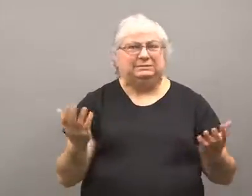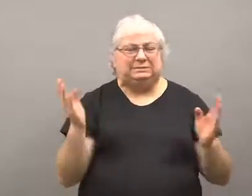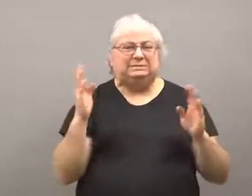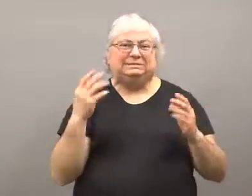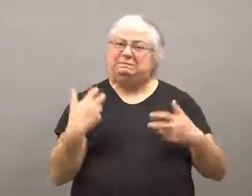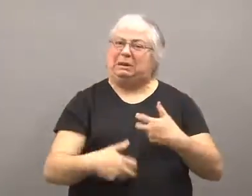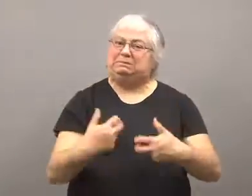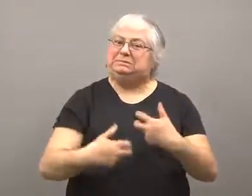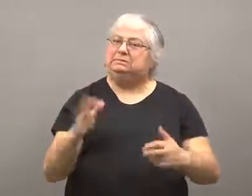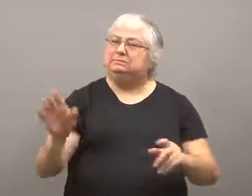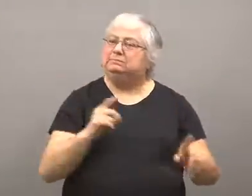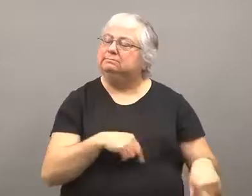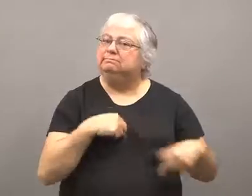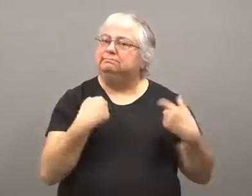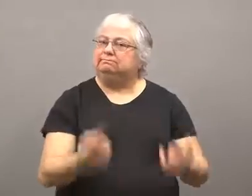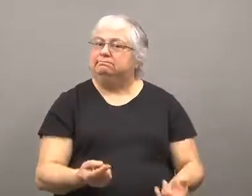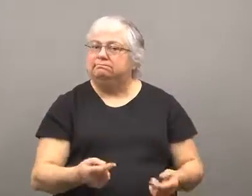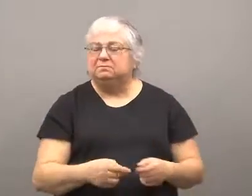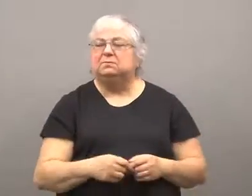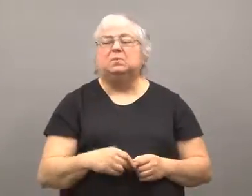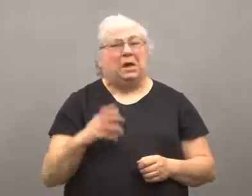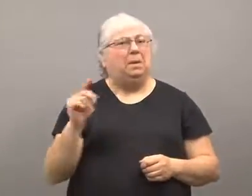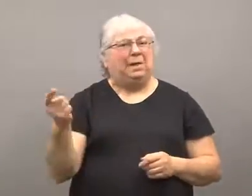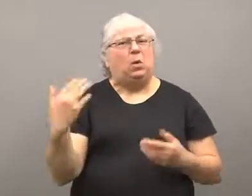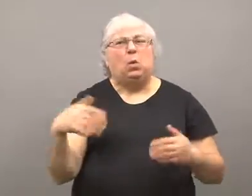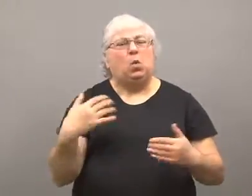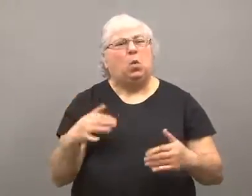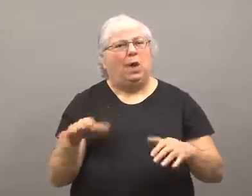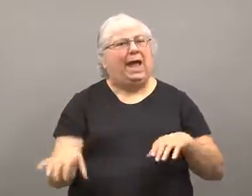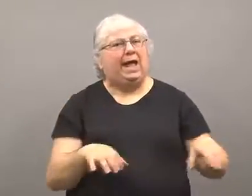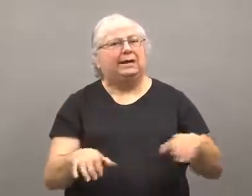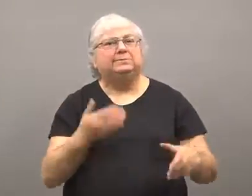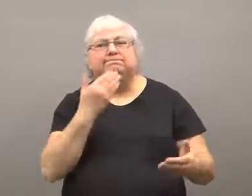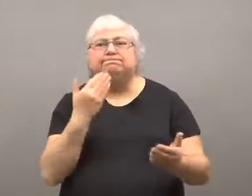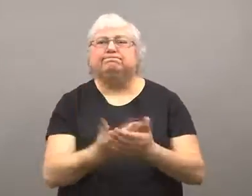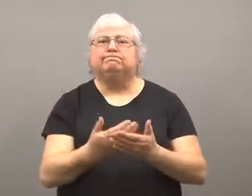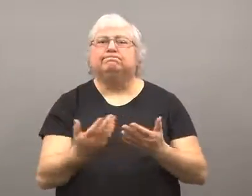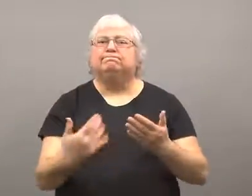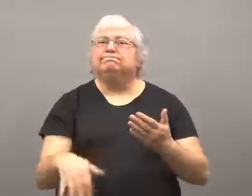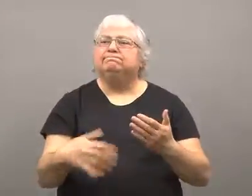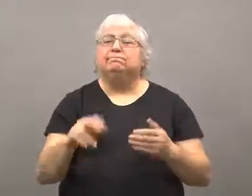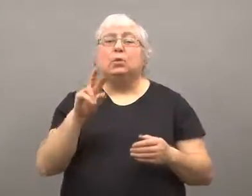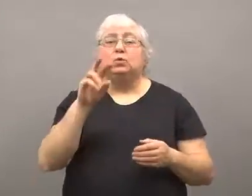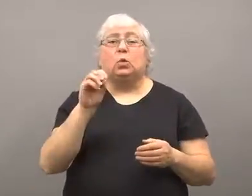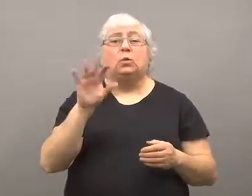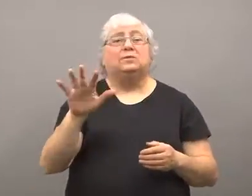It was an ongoing problem for him.